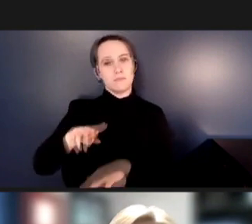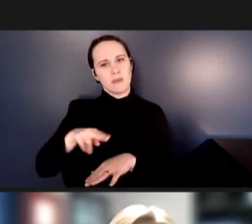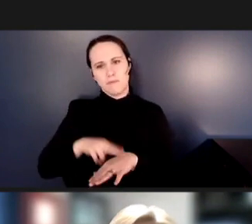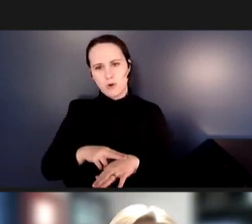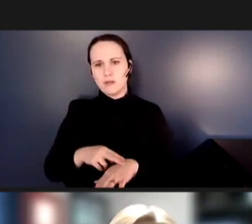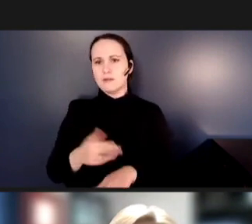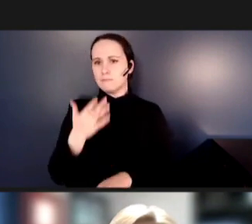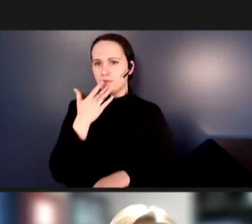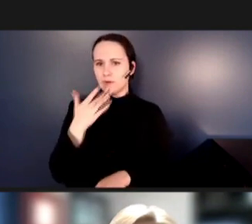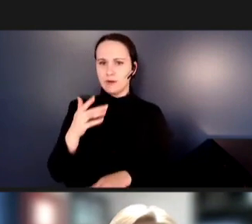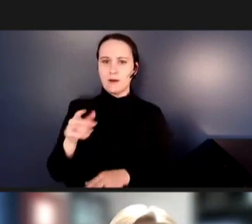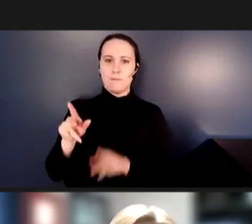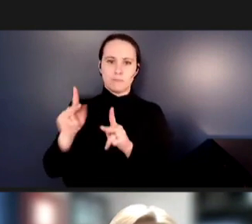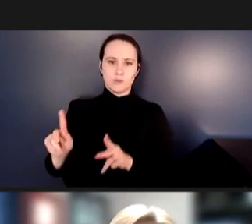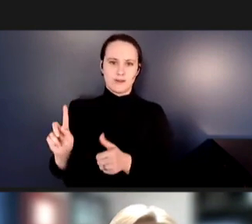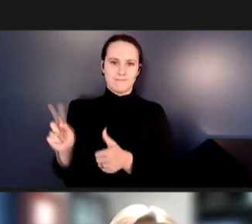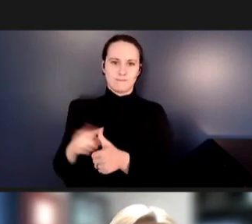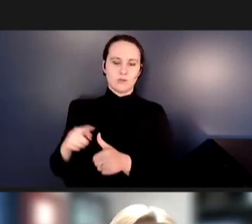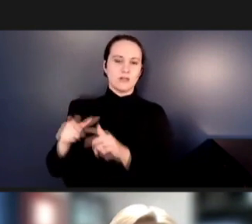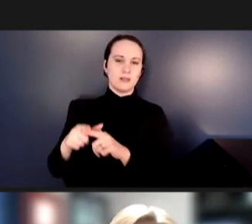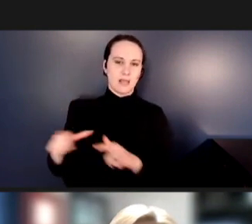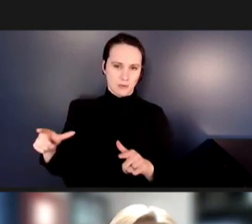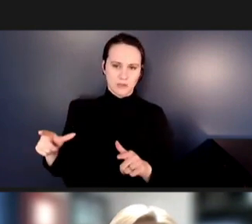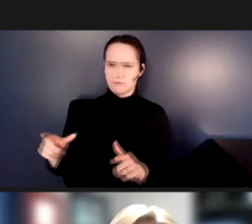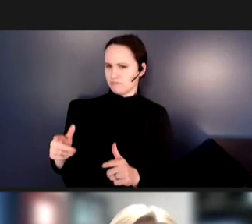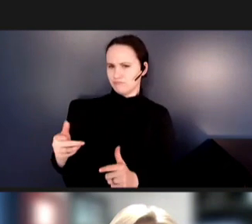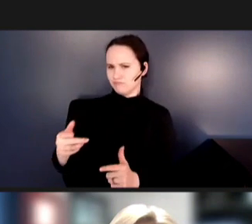That's the emphasis that we see generally across our session,